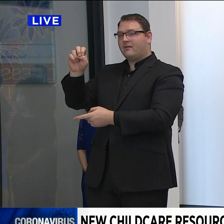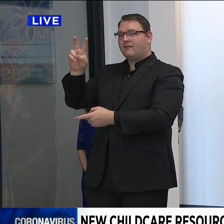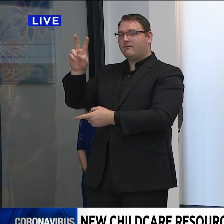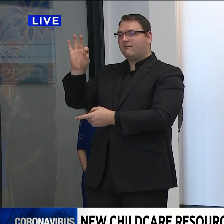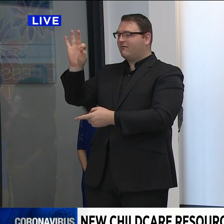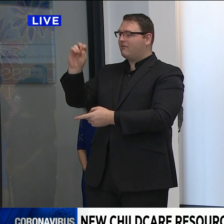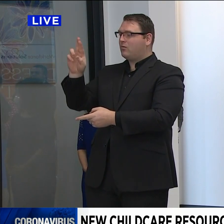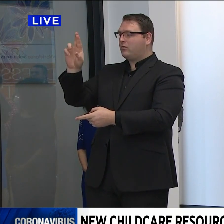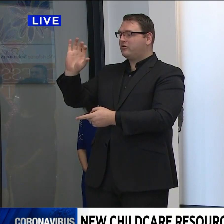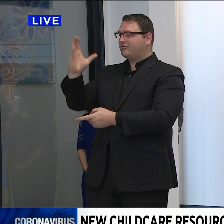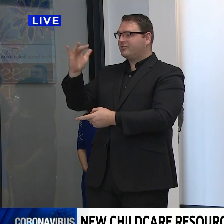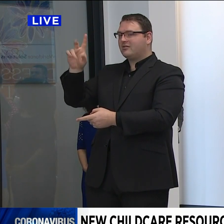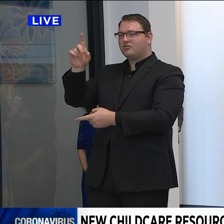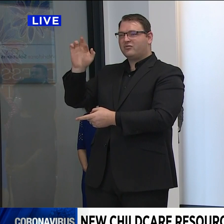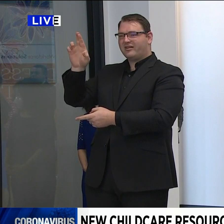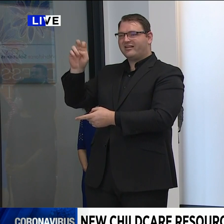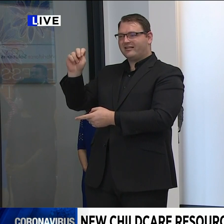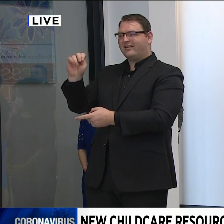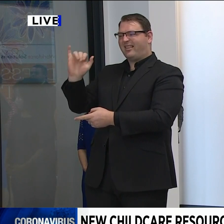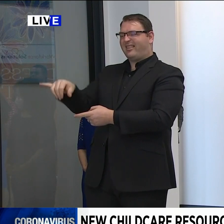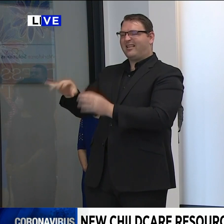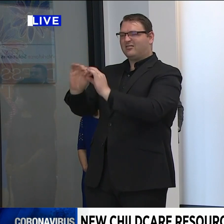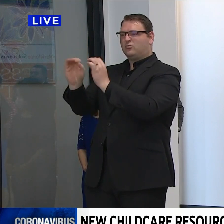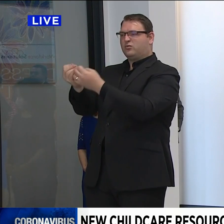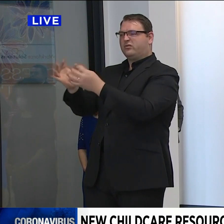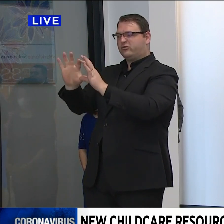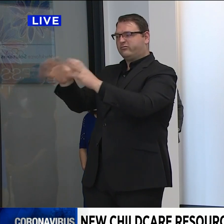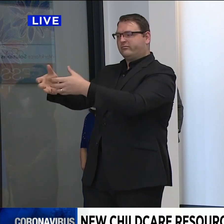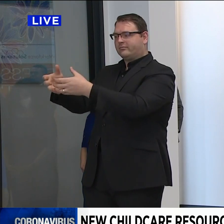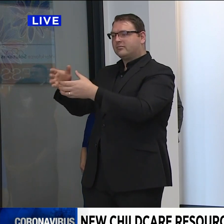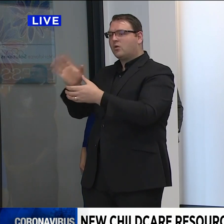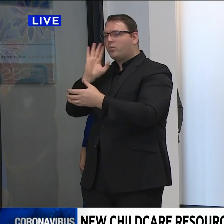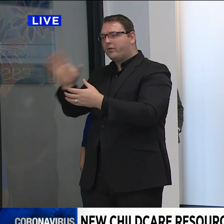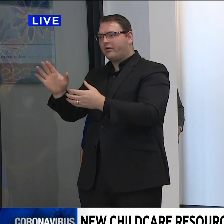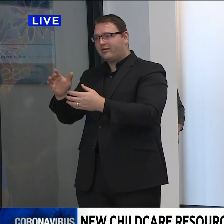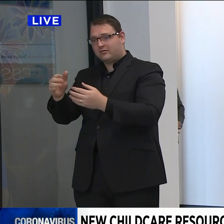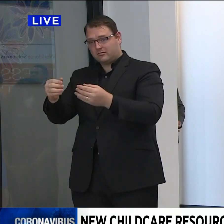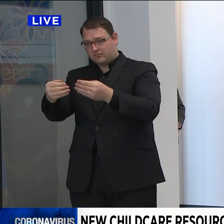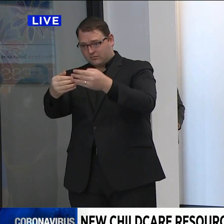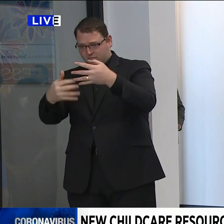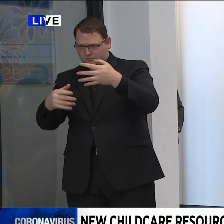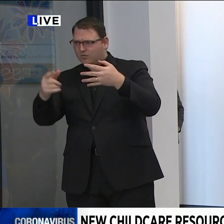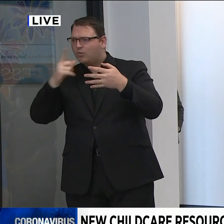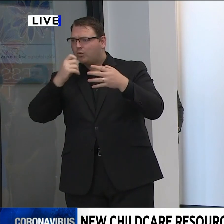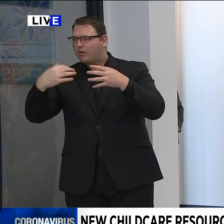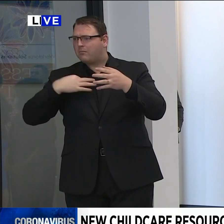of experience in helping families find childcare and families find childcare and work for solutions work for solutions collaborative for children will